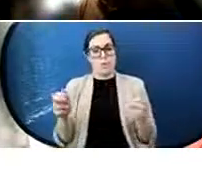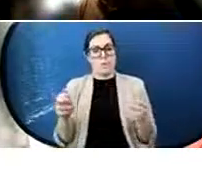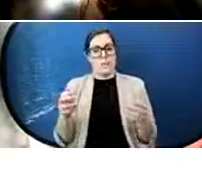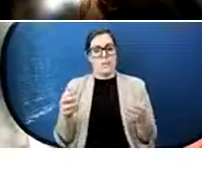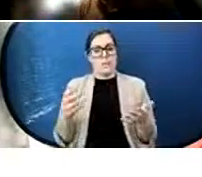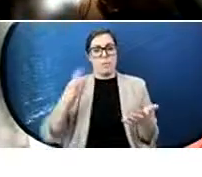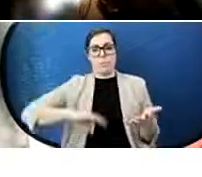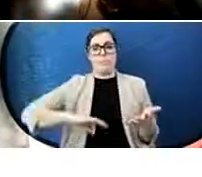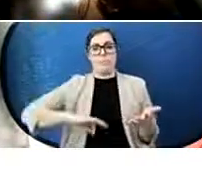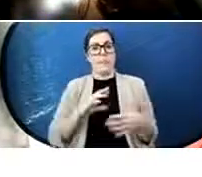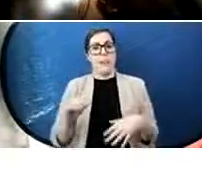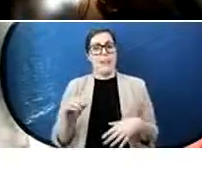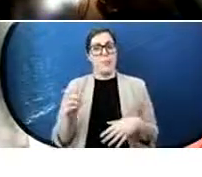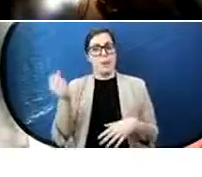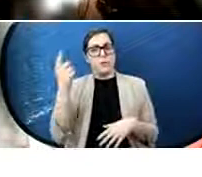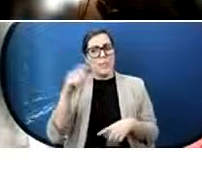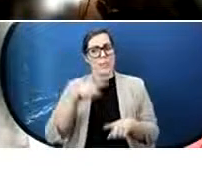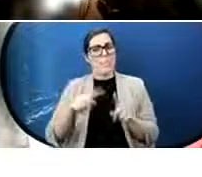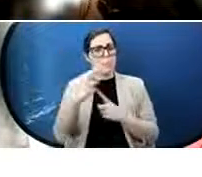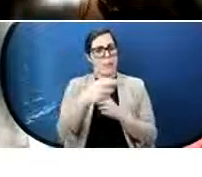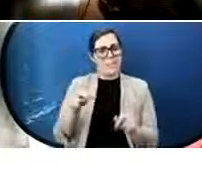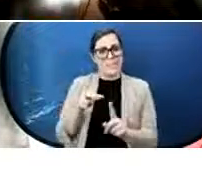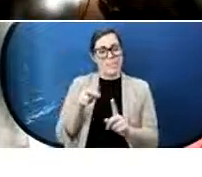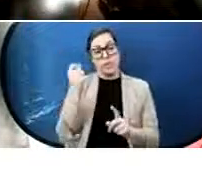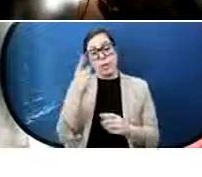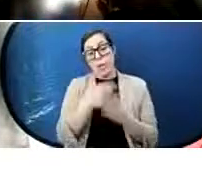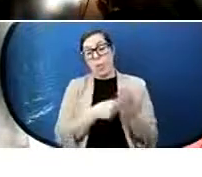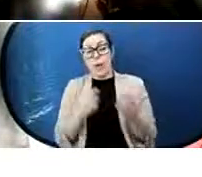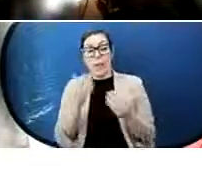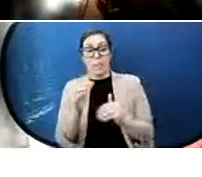from your point of view too and understanding the constraints that Institutions are facing so